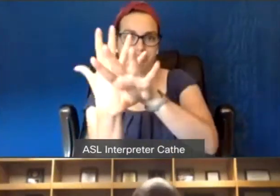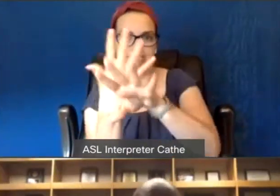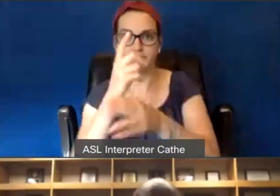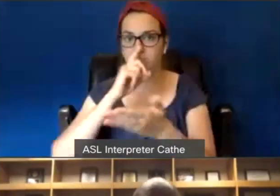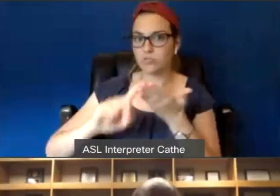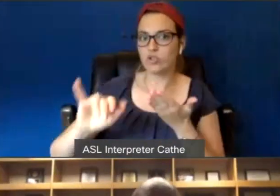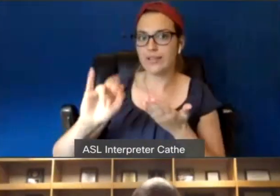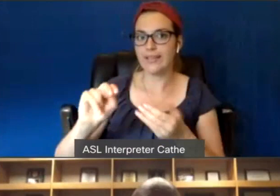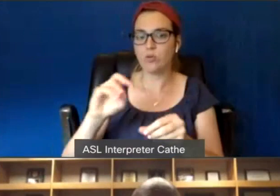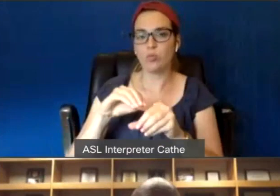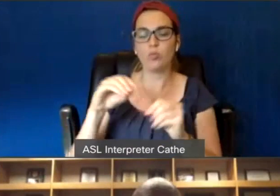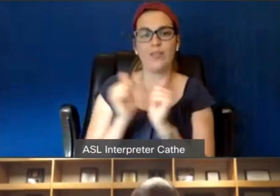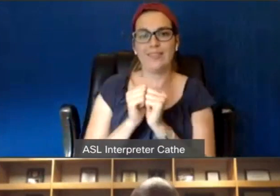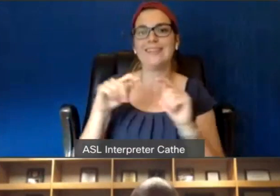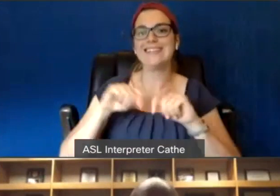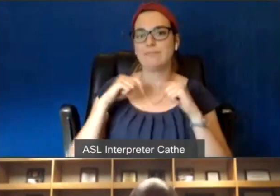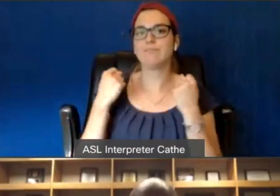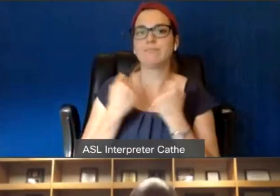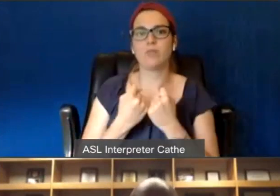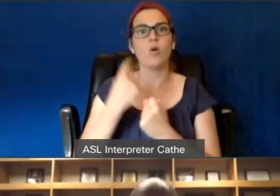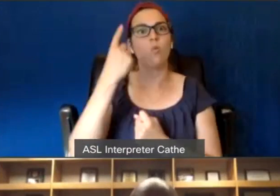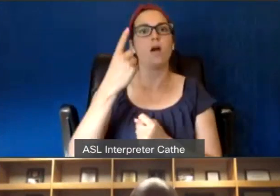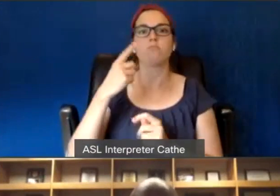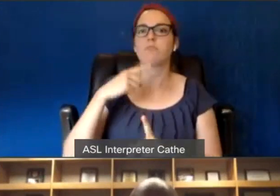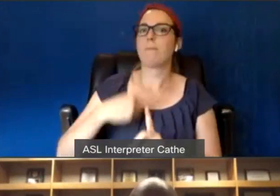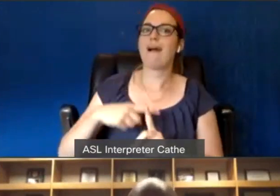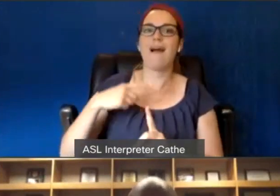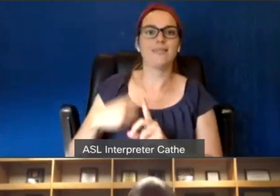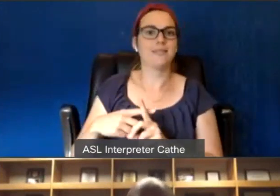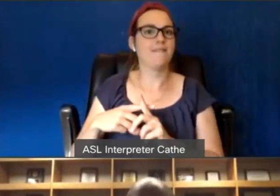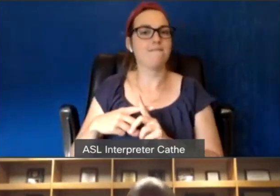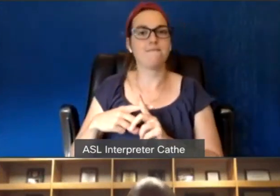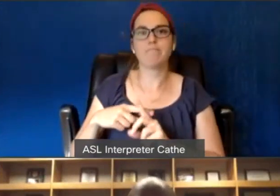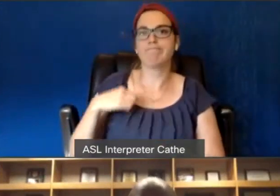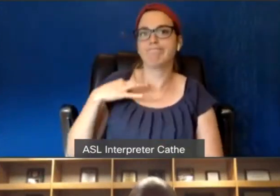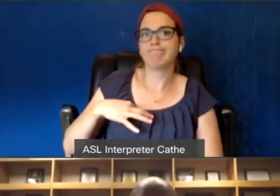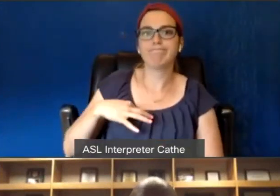That's probably one of the best takeaways we didn't talk about it of COVID over the last year